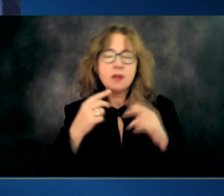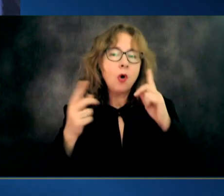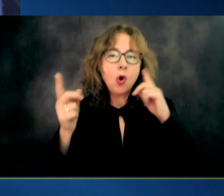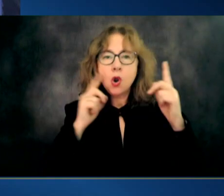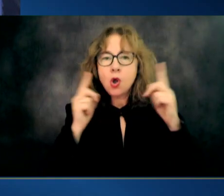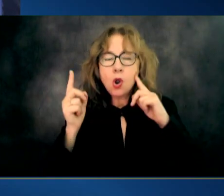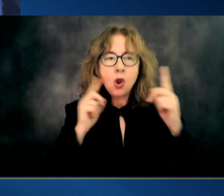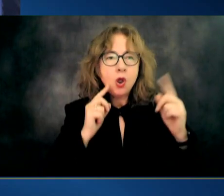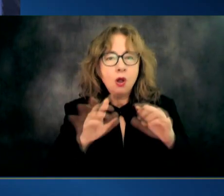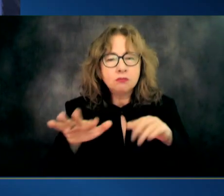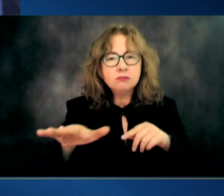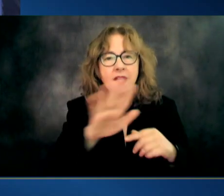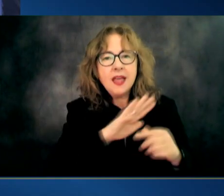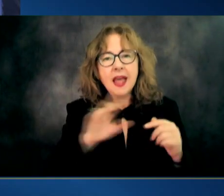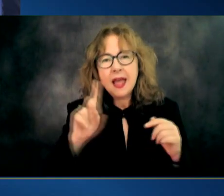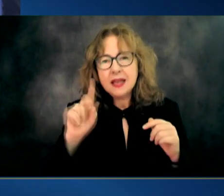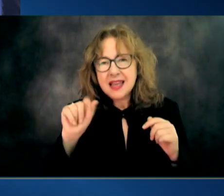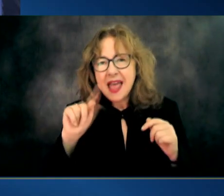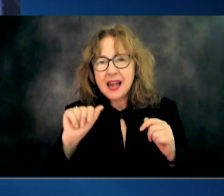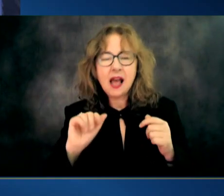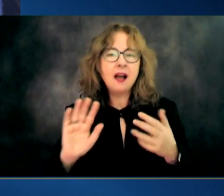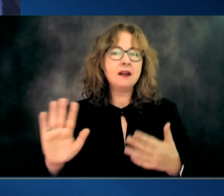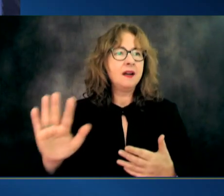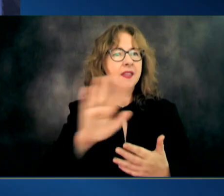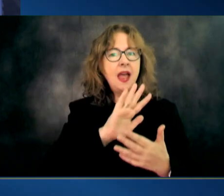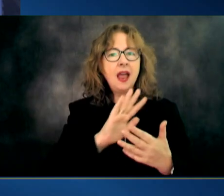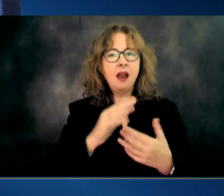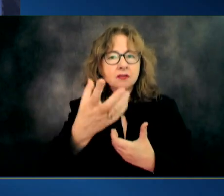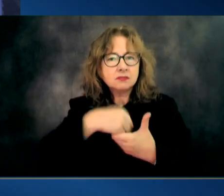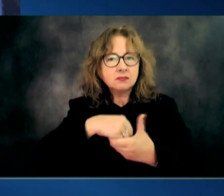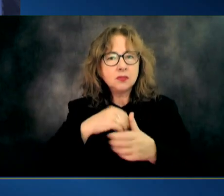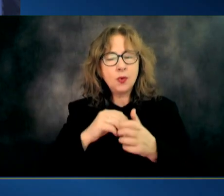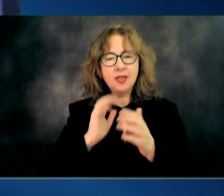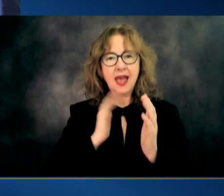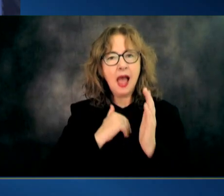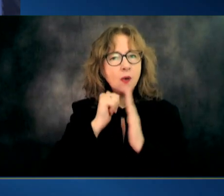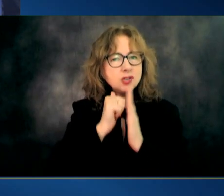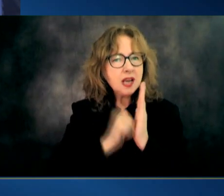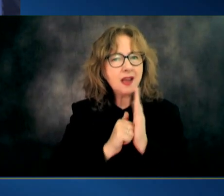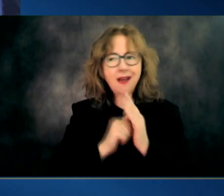their data, through having them a part of all agendas at our annual meetings.